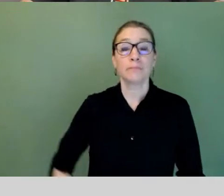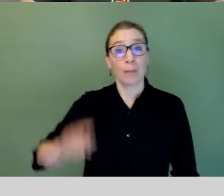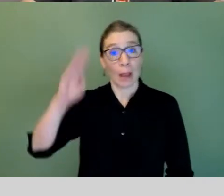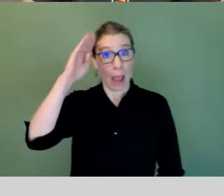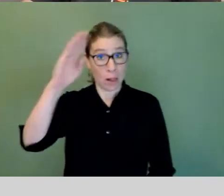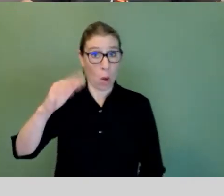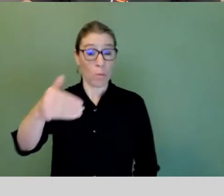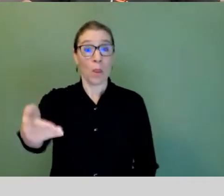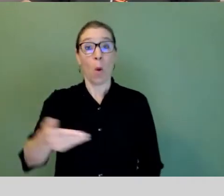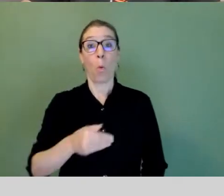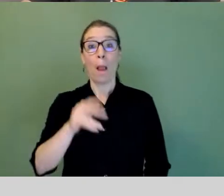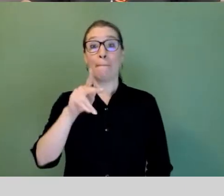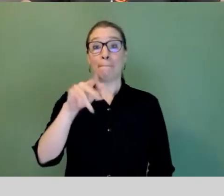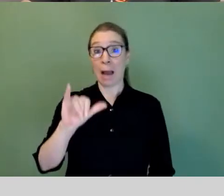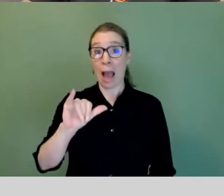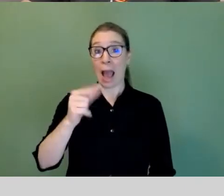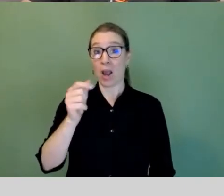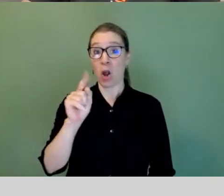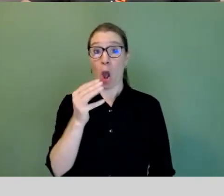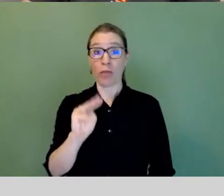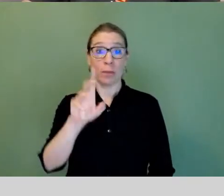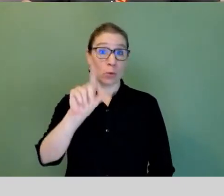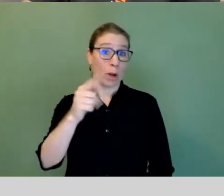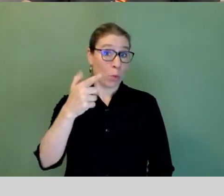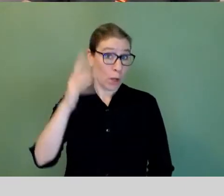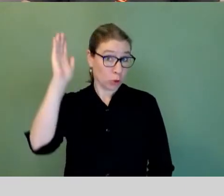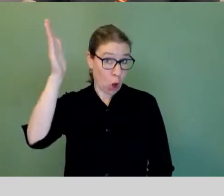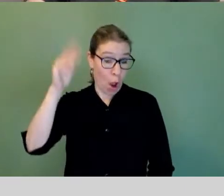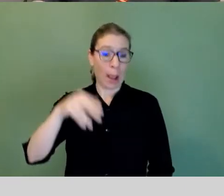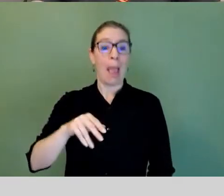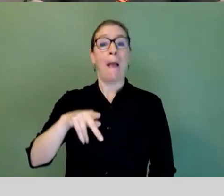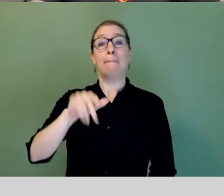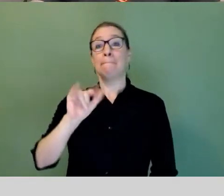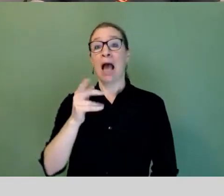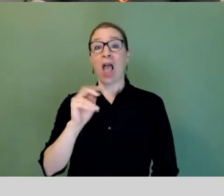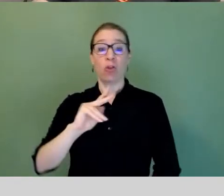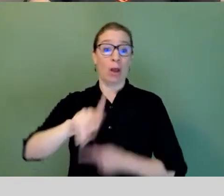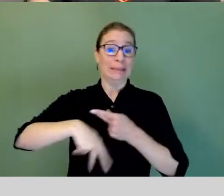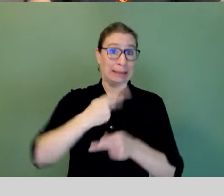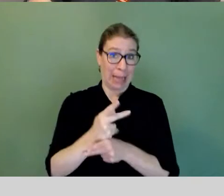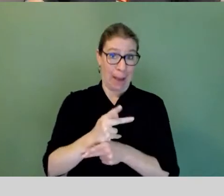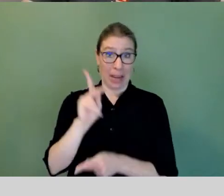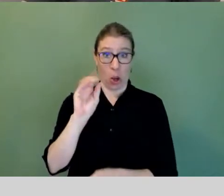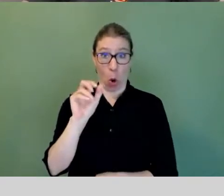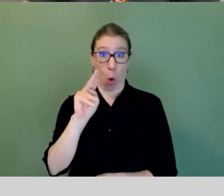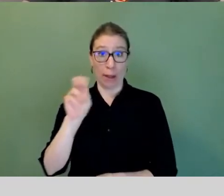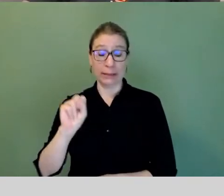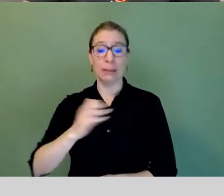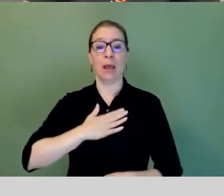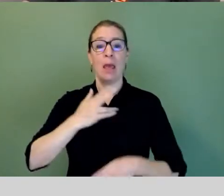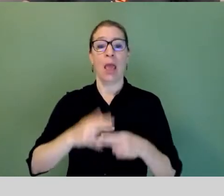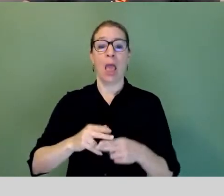Hello, welcome to PyGotham 2021 talk. Python Typing Koans. I'm Kracekumar.